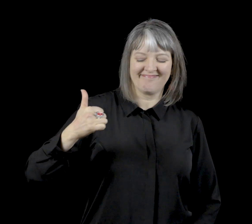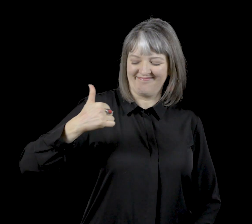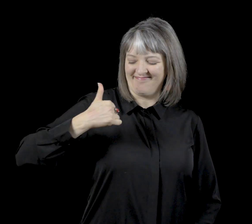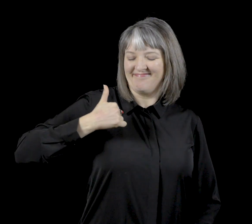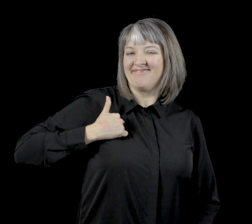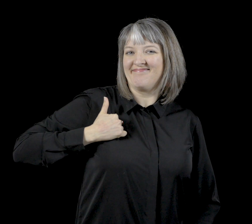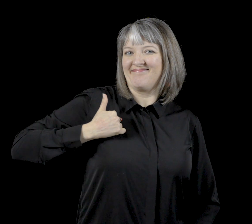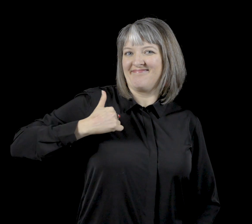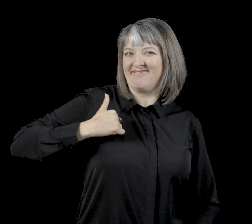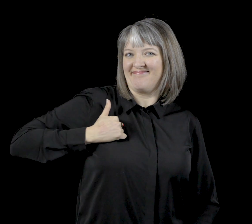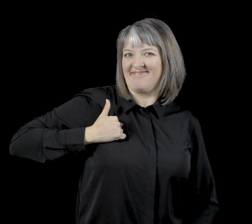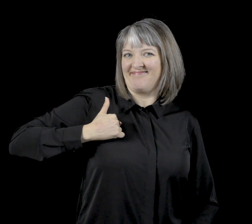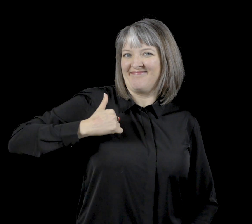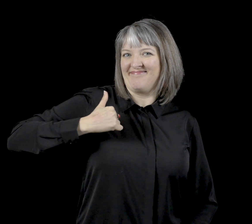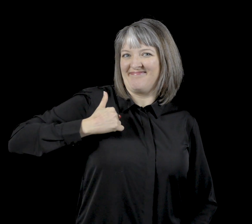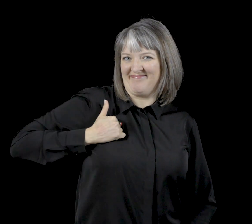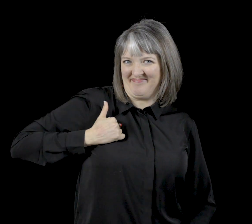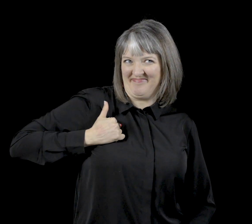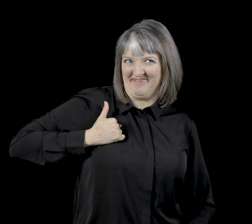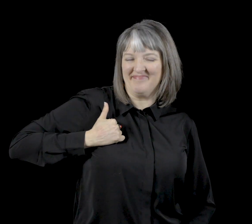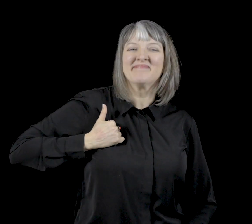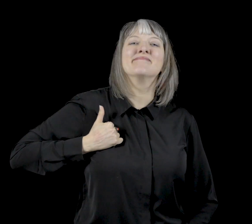CANADA, AMERICA'S HAT, CANADIAN